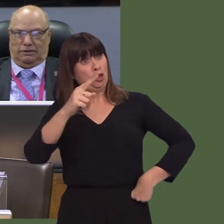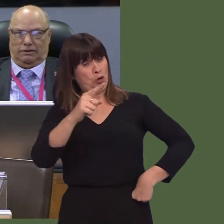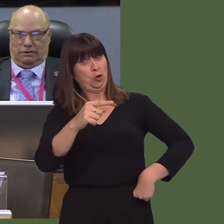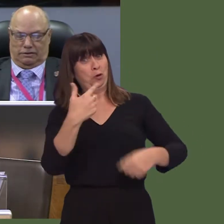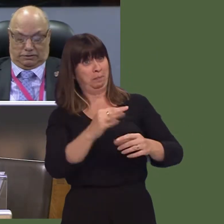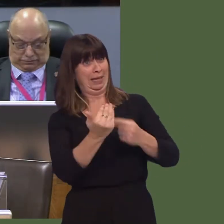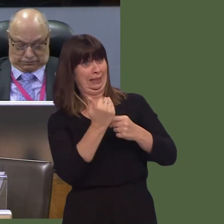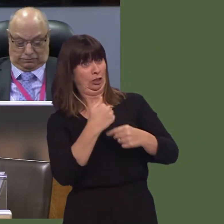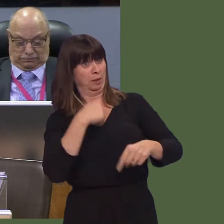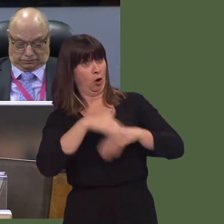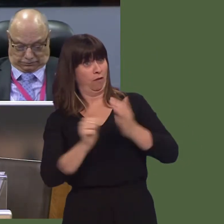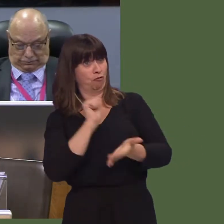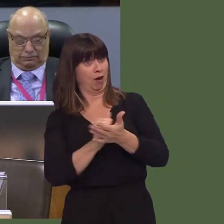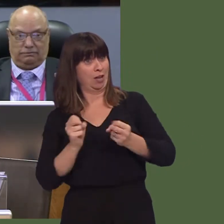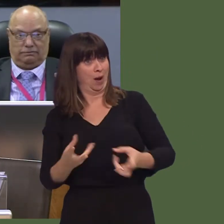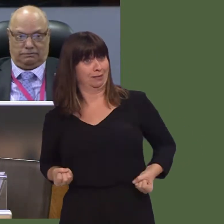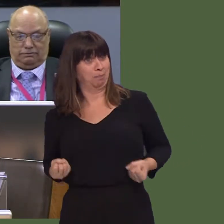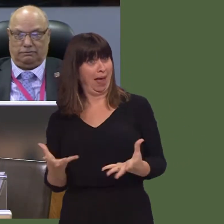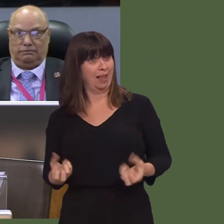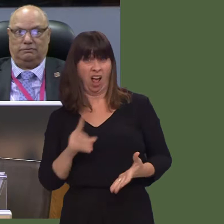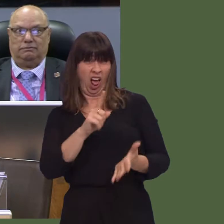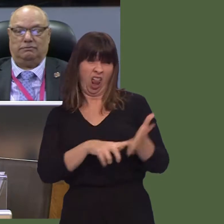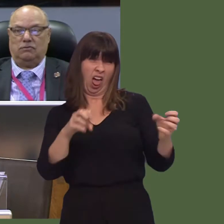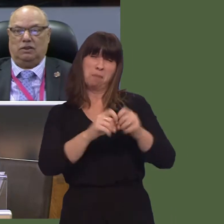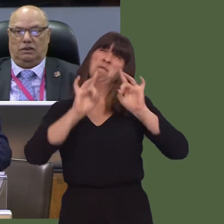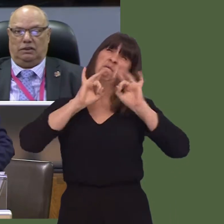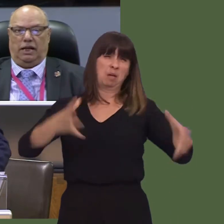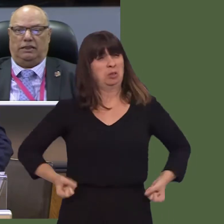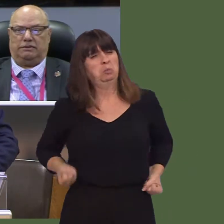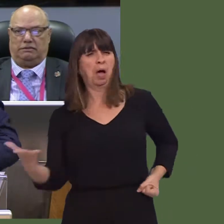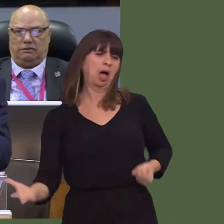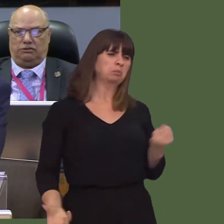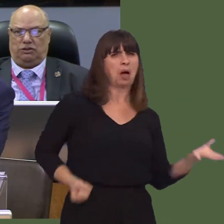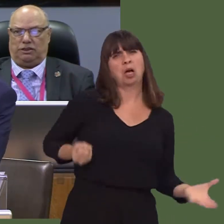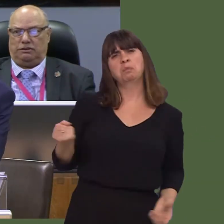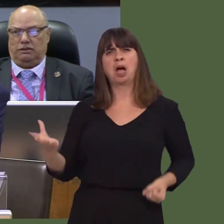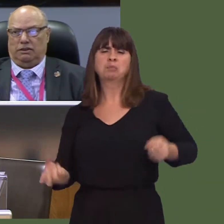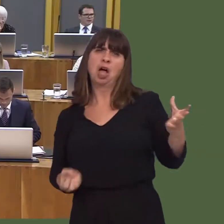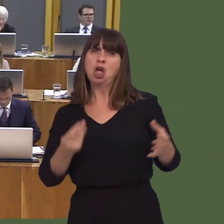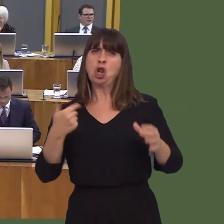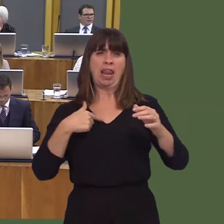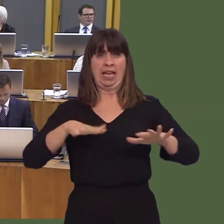house and her party, which nearly bankrupted this country in 2010. Now, leader of the houseó [Interruption.]